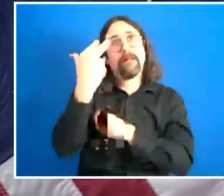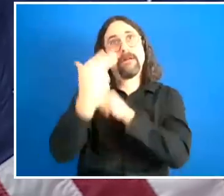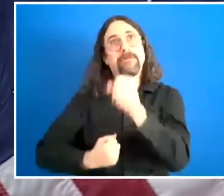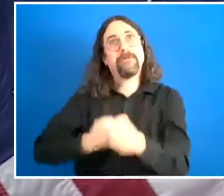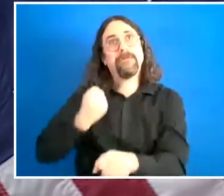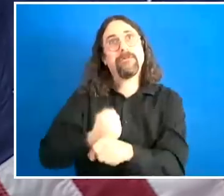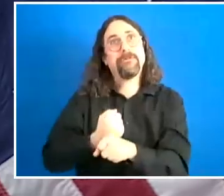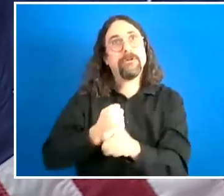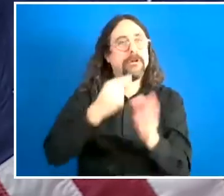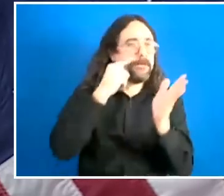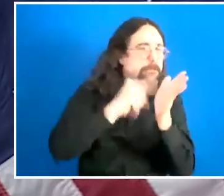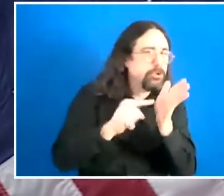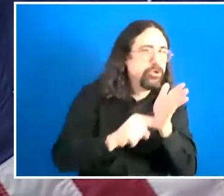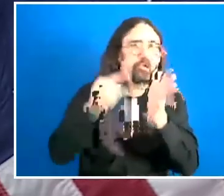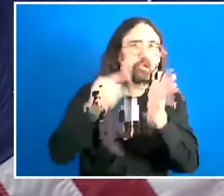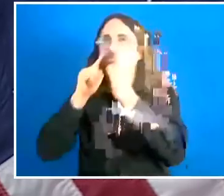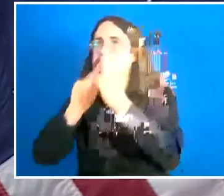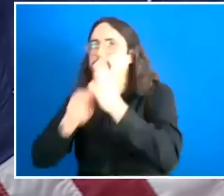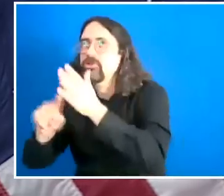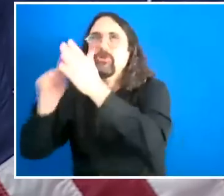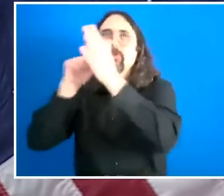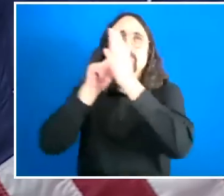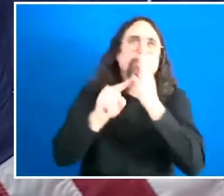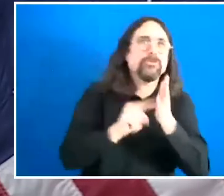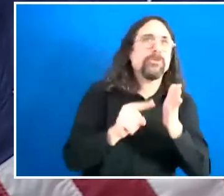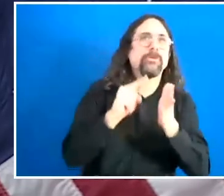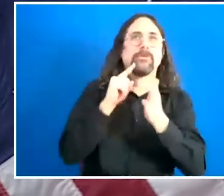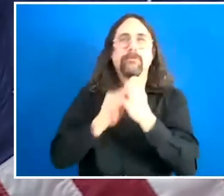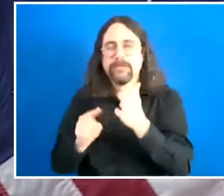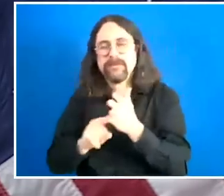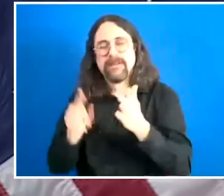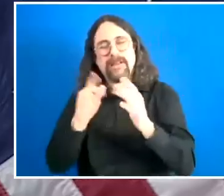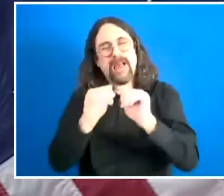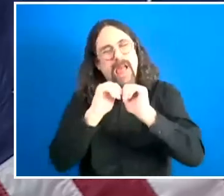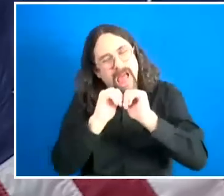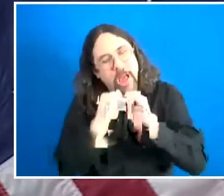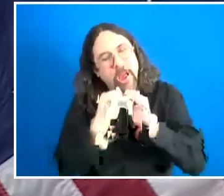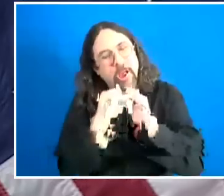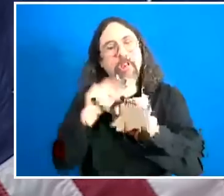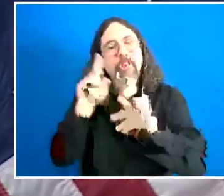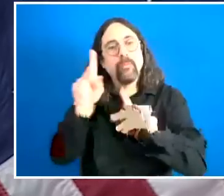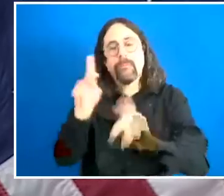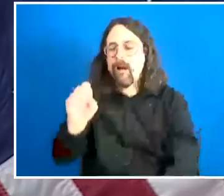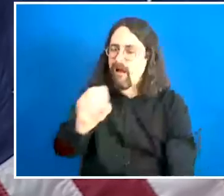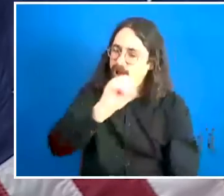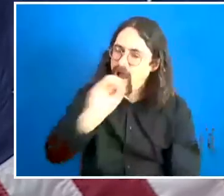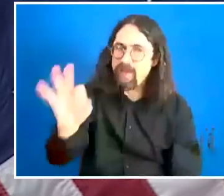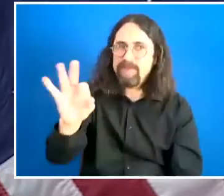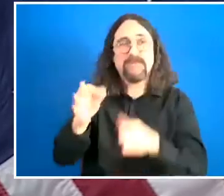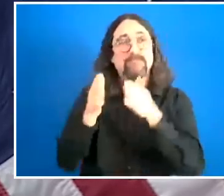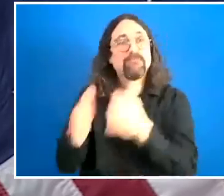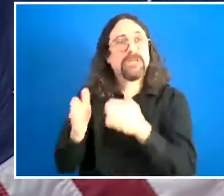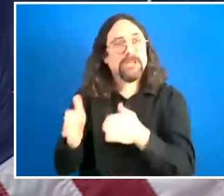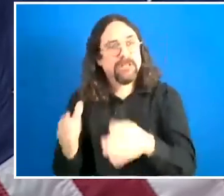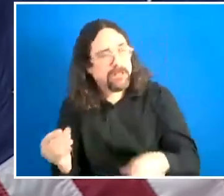OFF THE STREET. HOW MUCH WORK IT TOOKAN DTH EF ACT THAT IT COULD BE DONE NDA AS I SAID, I WAS PLEANTSALY SURPRISED TO HEAR